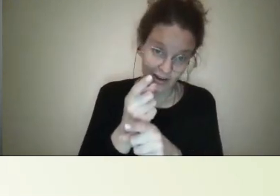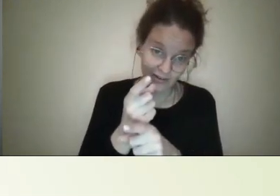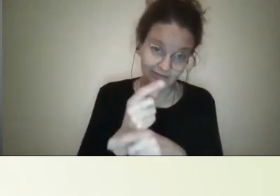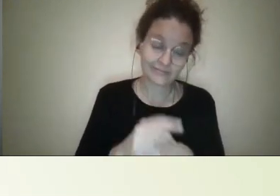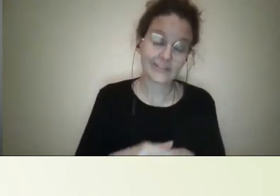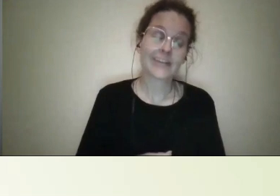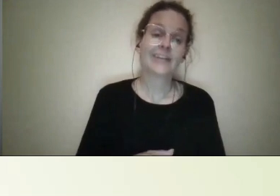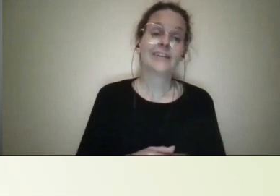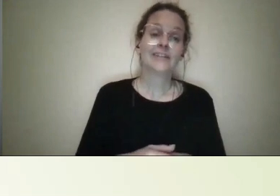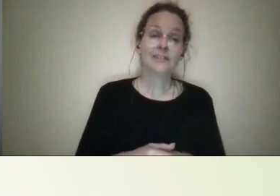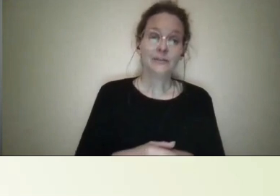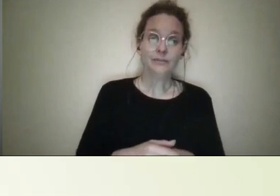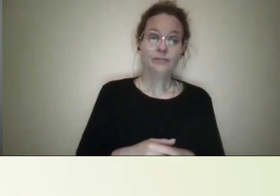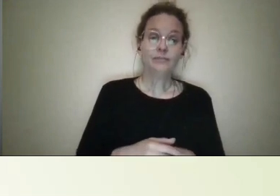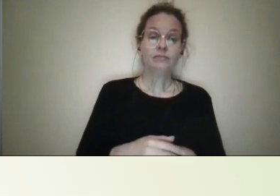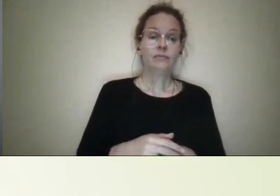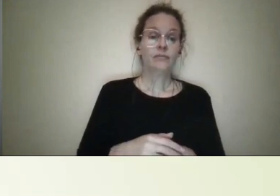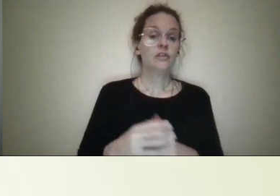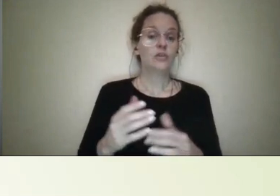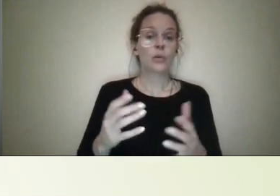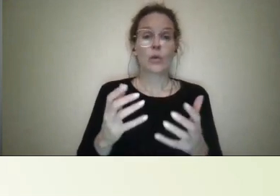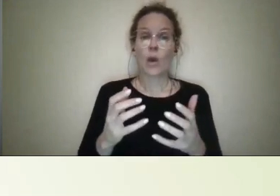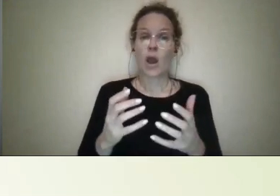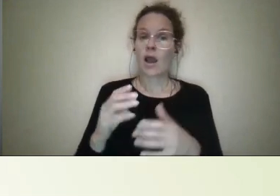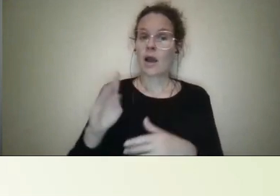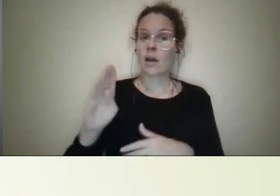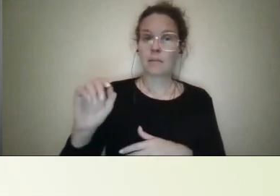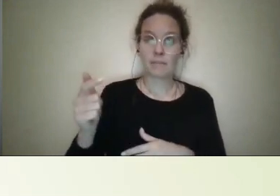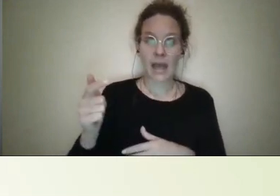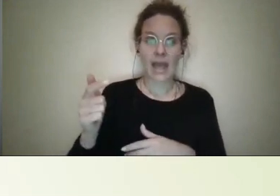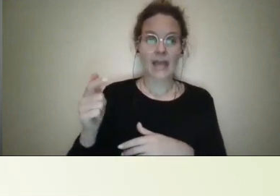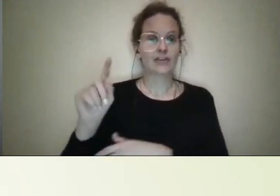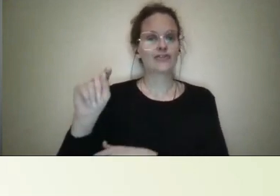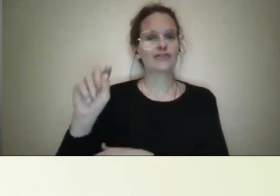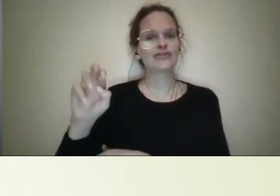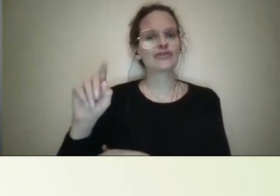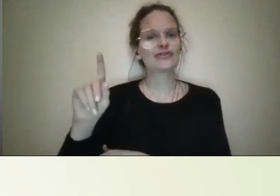to have our goodie bag, we want to have our bag of tricks, we want to have our snacks,